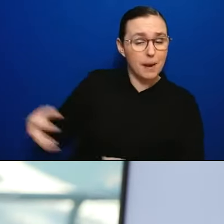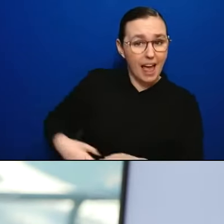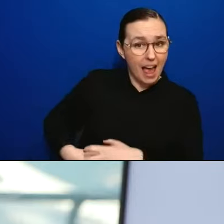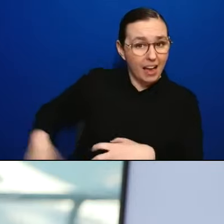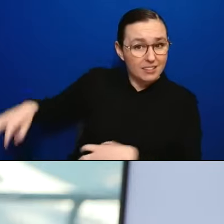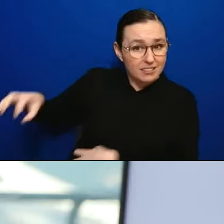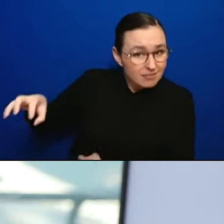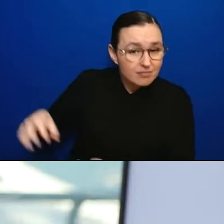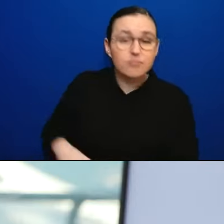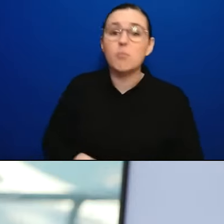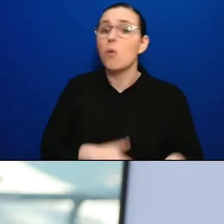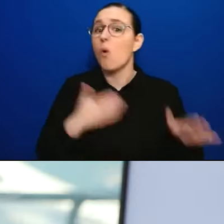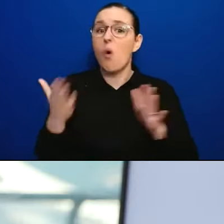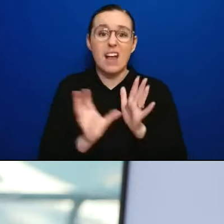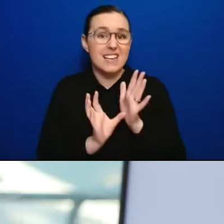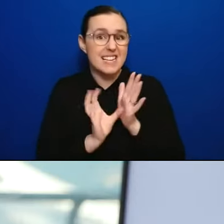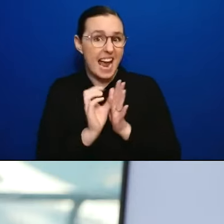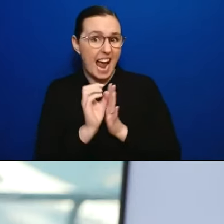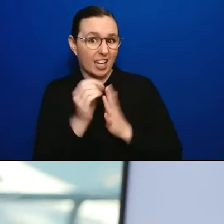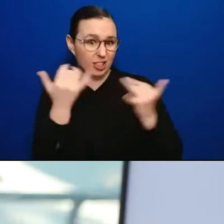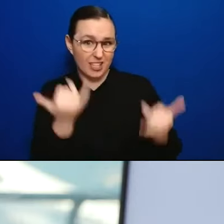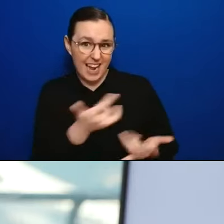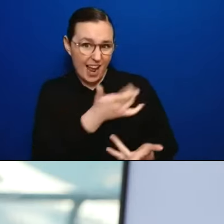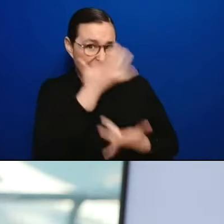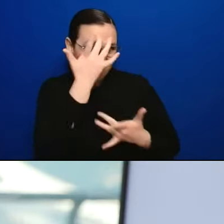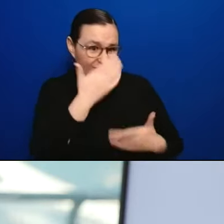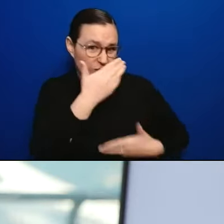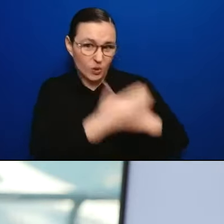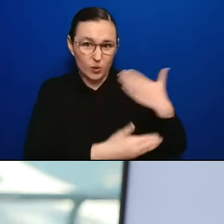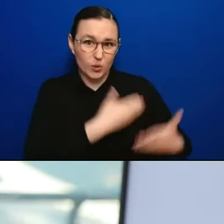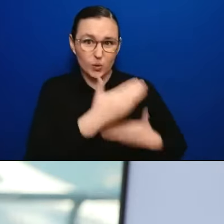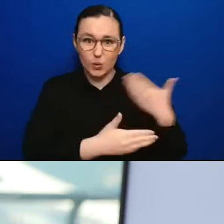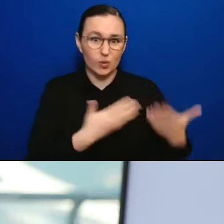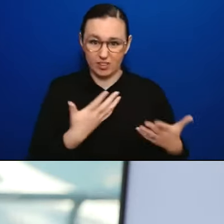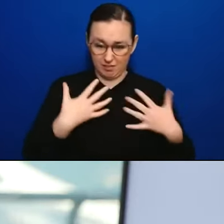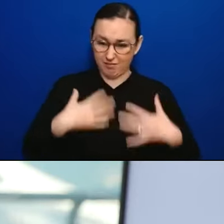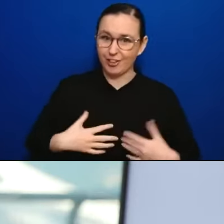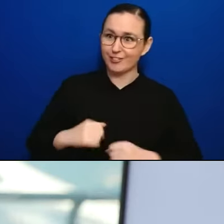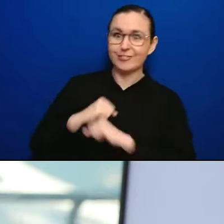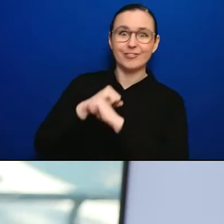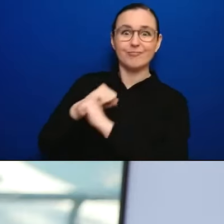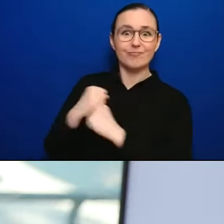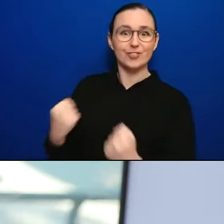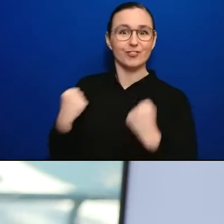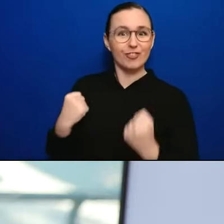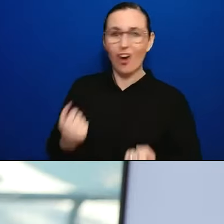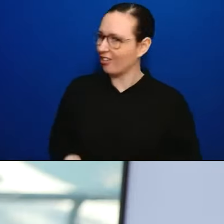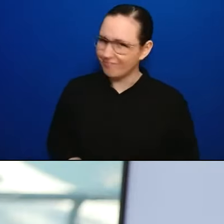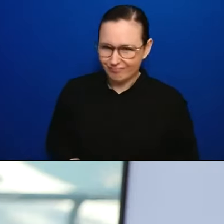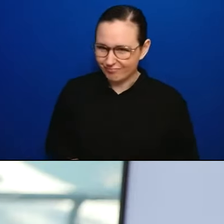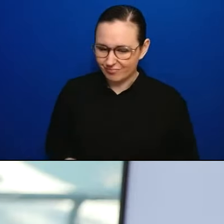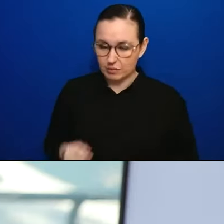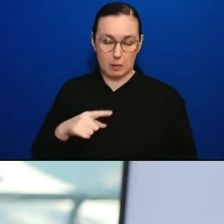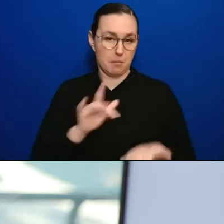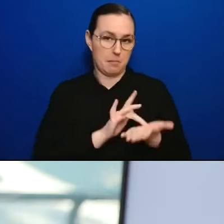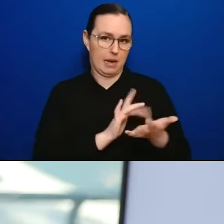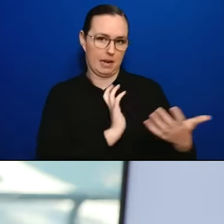certain cancer therapies. So those are the people who will now have access to this